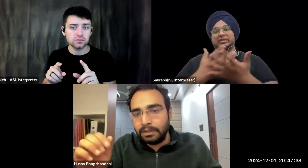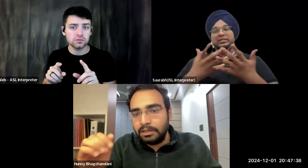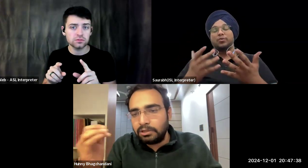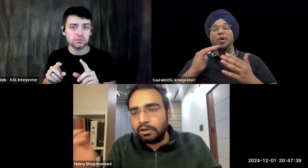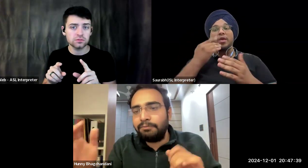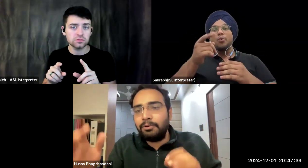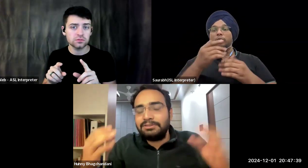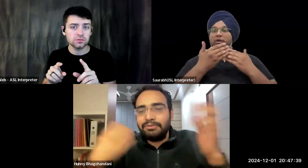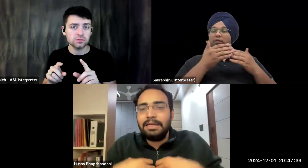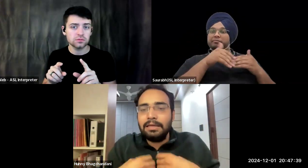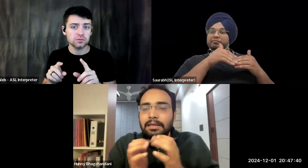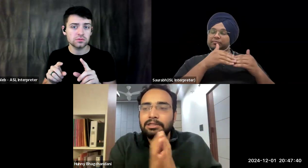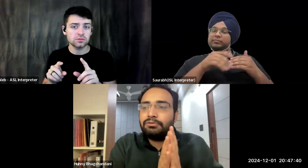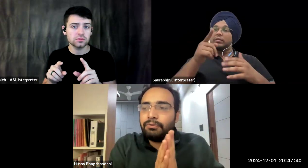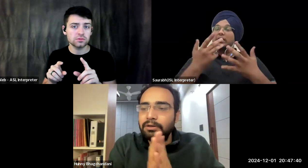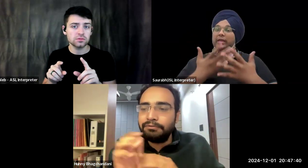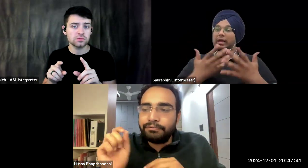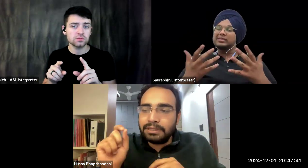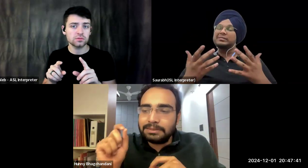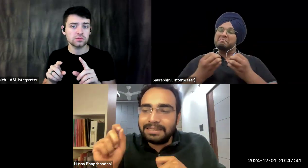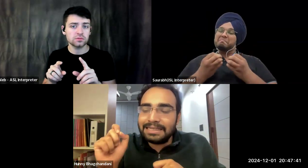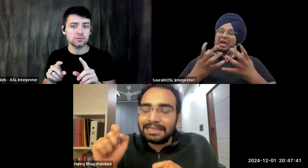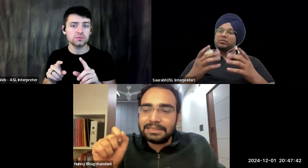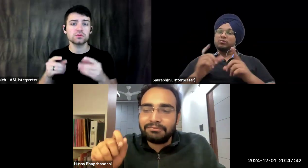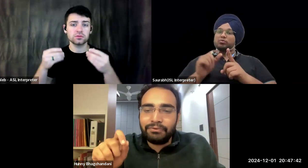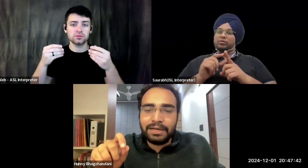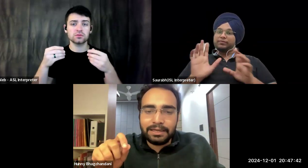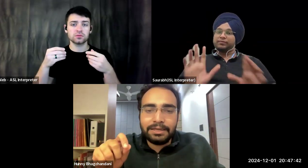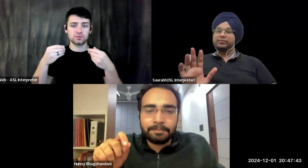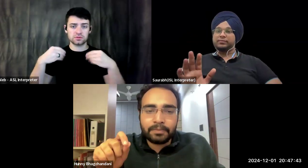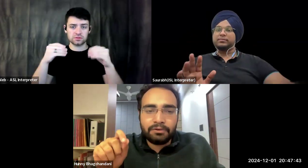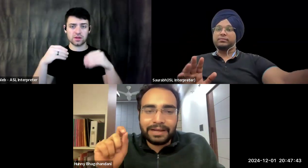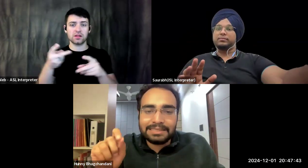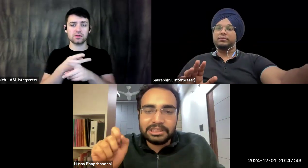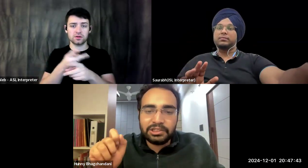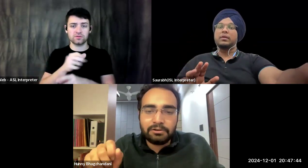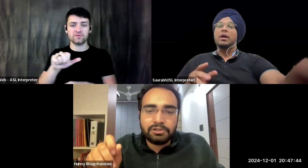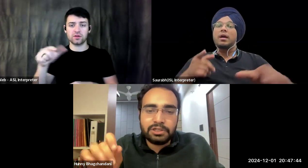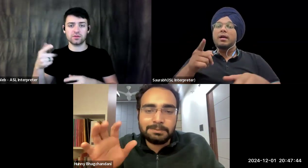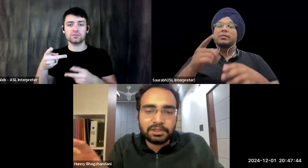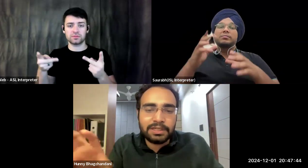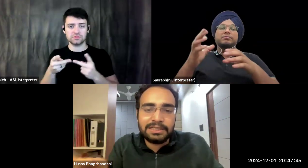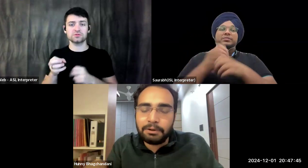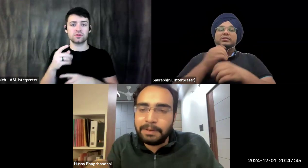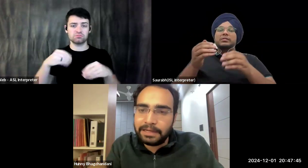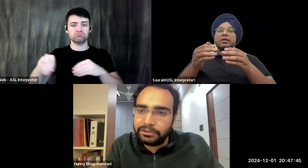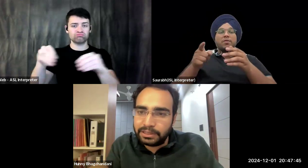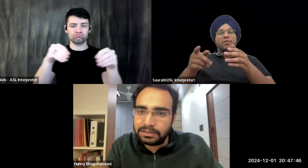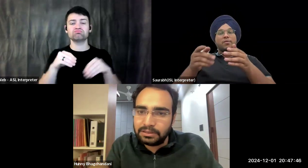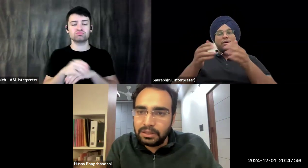So a lot of products we so what what is missing in this field of assistive technology especially in developing countries